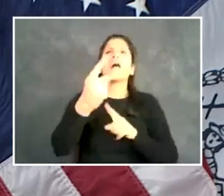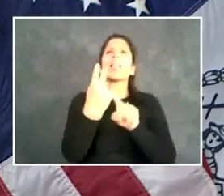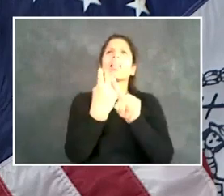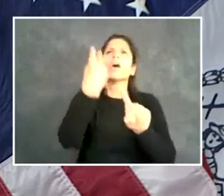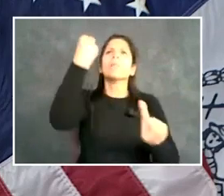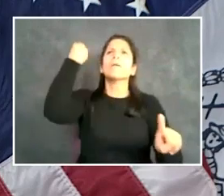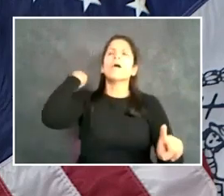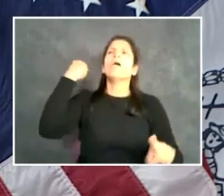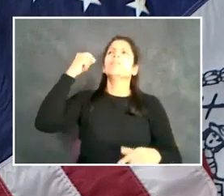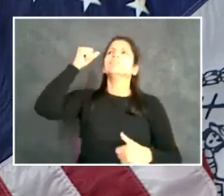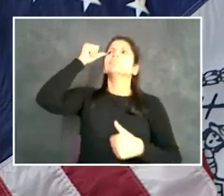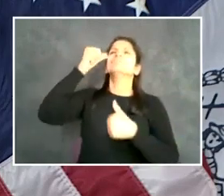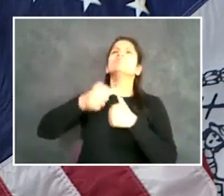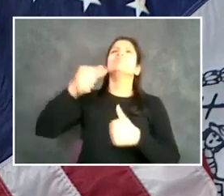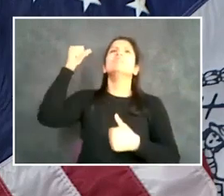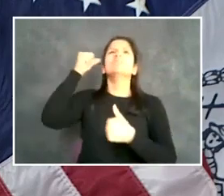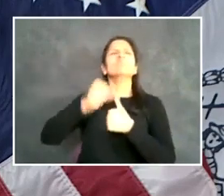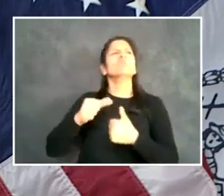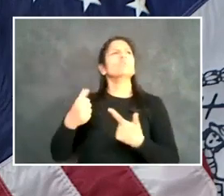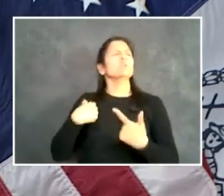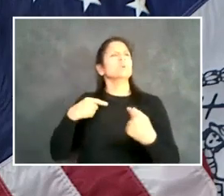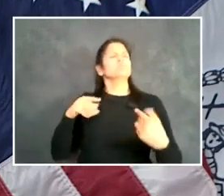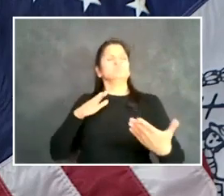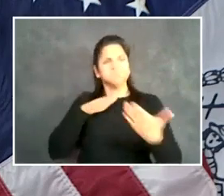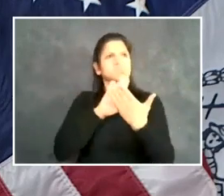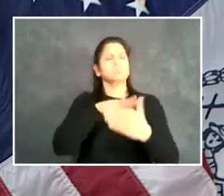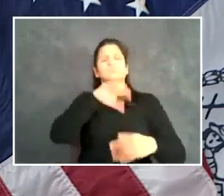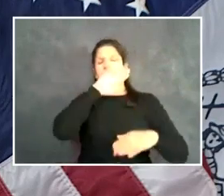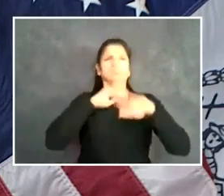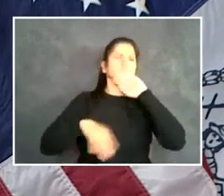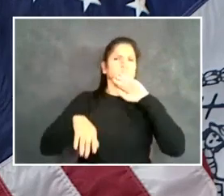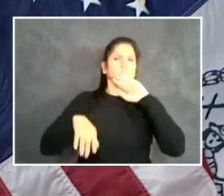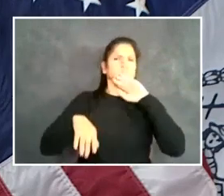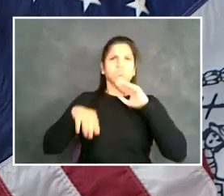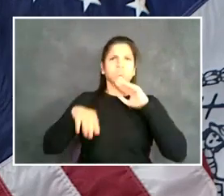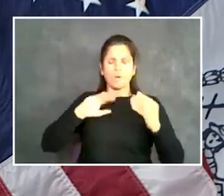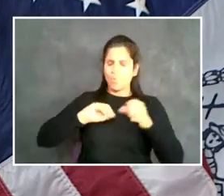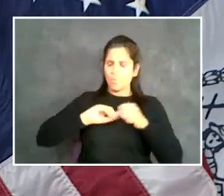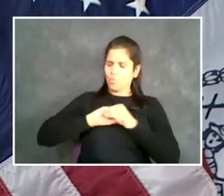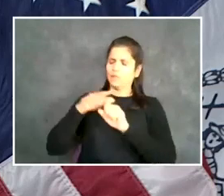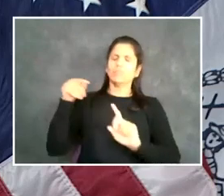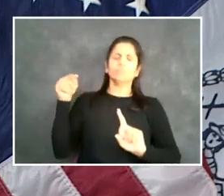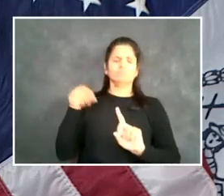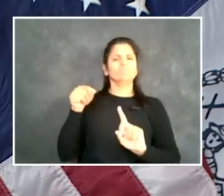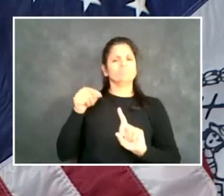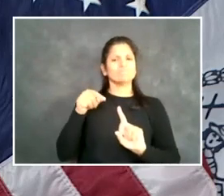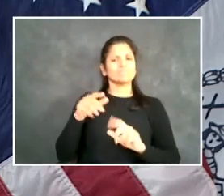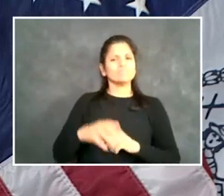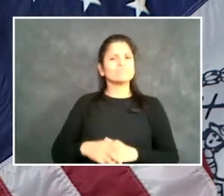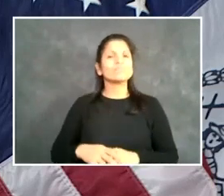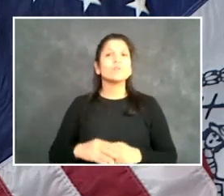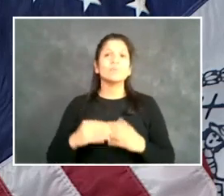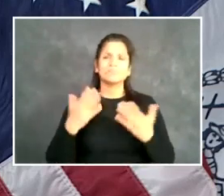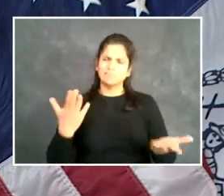BUT SO MANY PEOPLE ARE DEALING WITH THESE CHALLENGES IN ONE WAY OR ANOTHER. THE BOTTOM LINE IS YOU HEARD